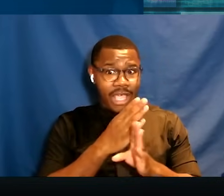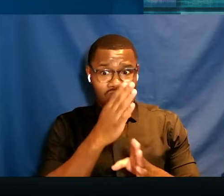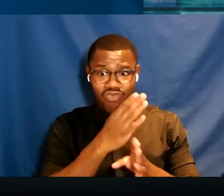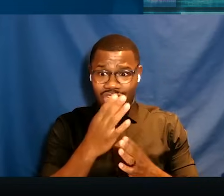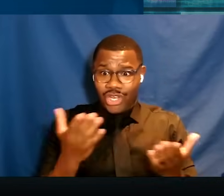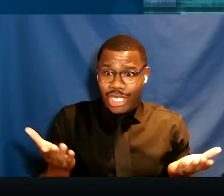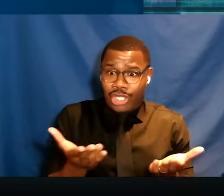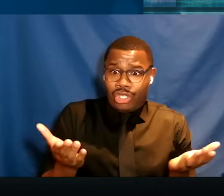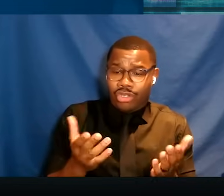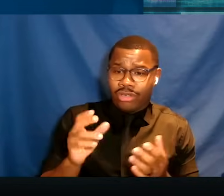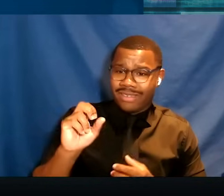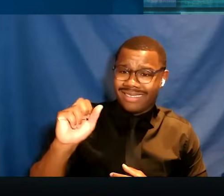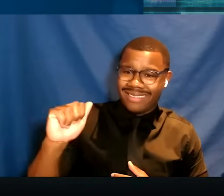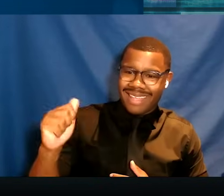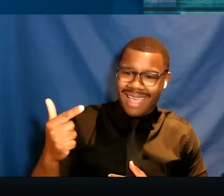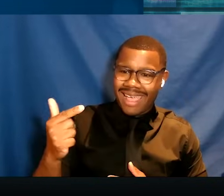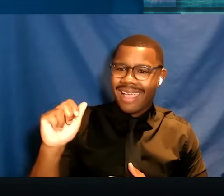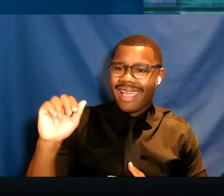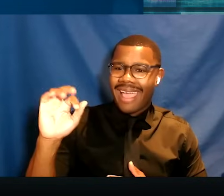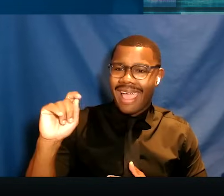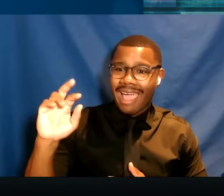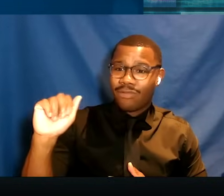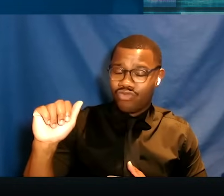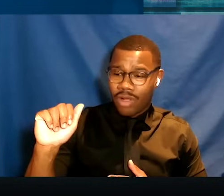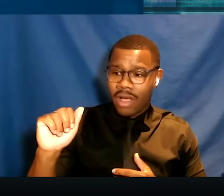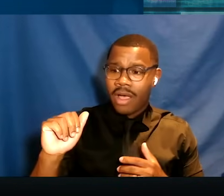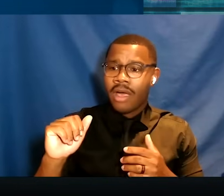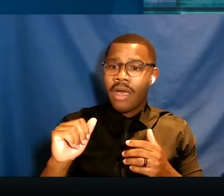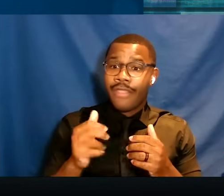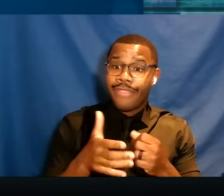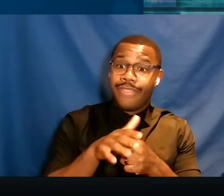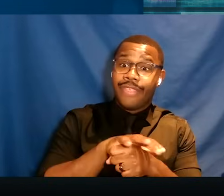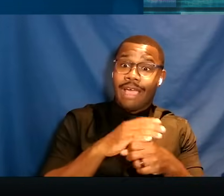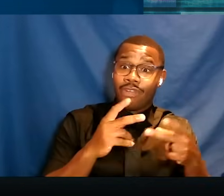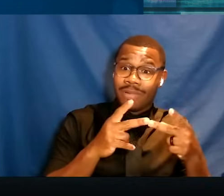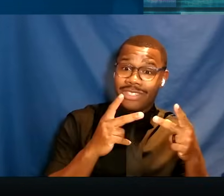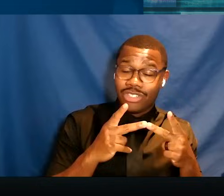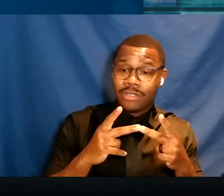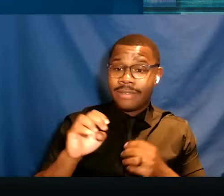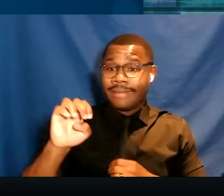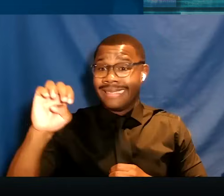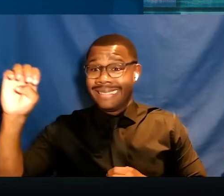where the number of covered positions between the East Coast and the West Coast would be equalized.